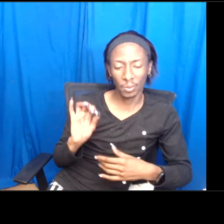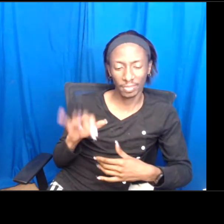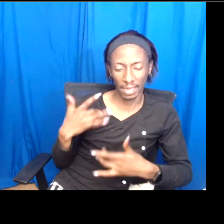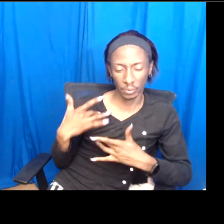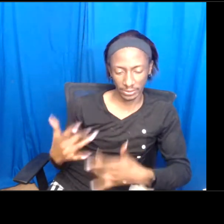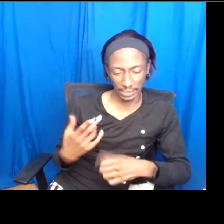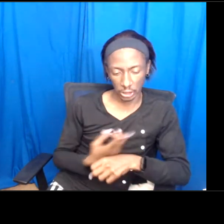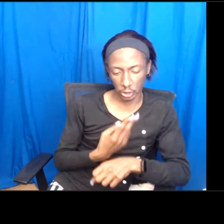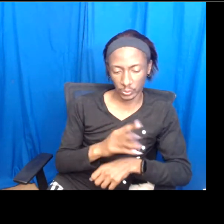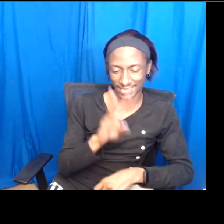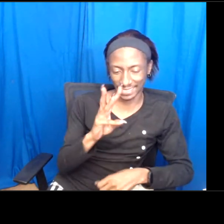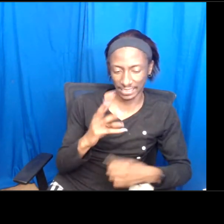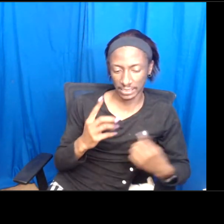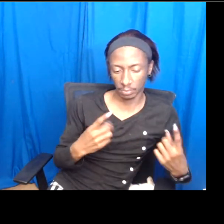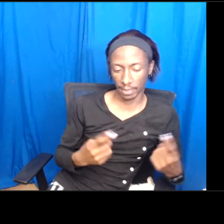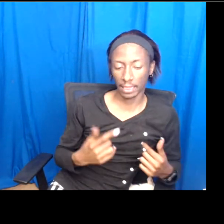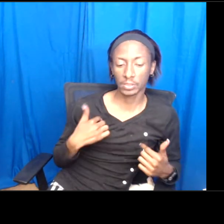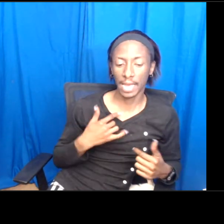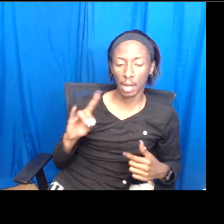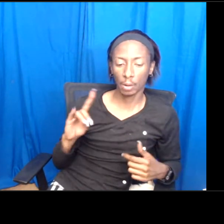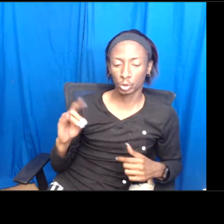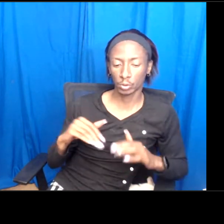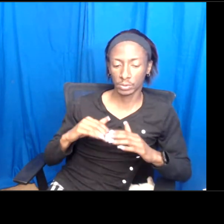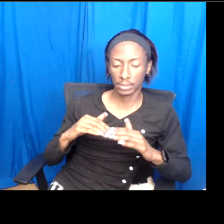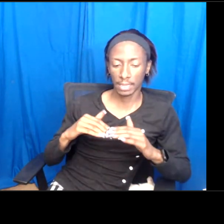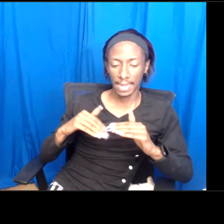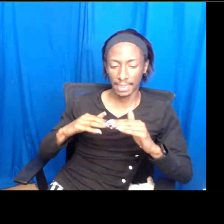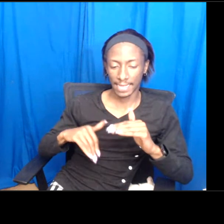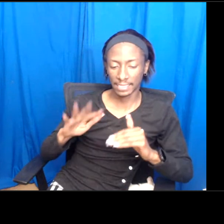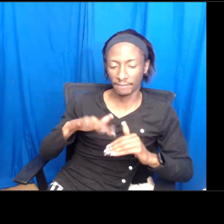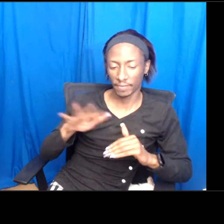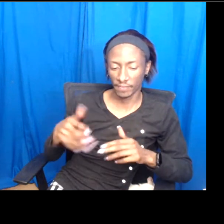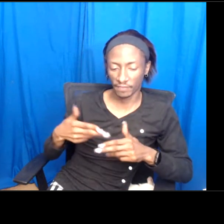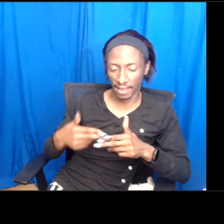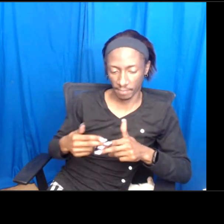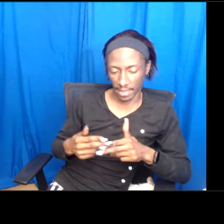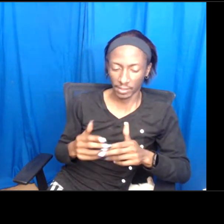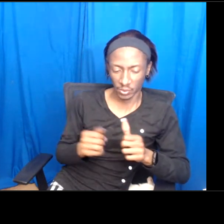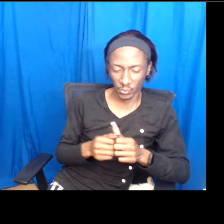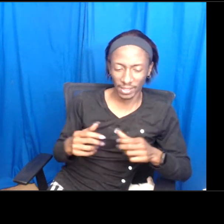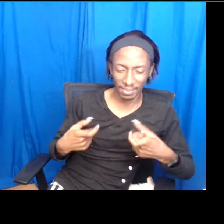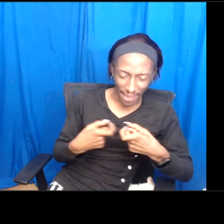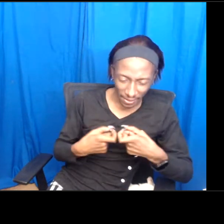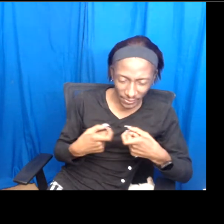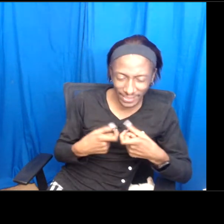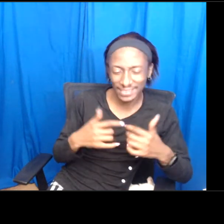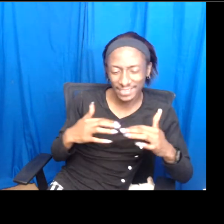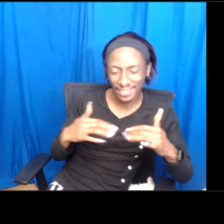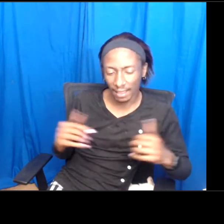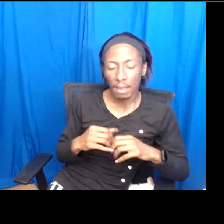Our drones have to be less than 55 pounds with the payload and batteries and everything. But generally the drones that we fly